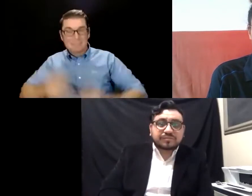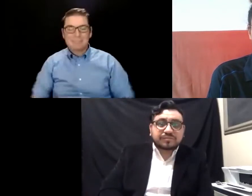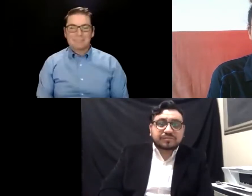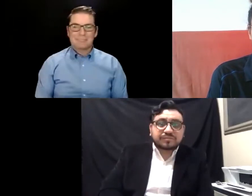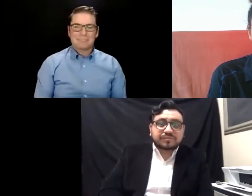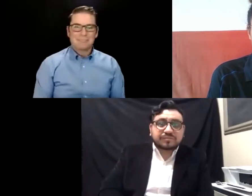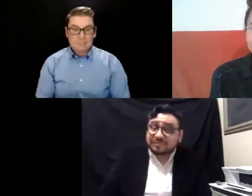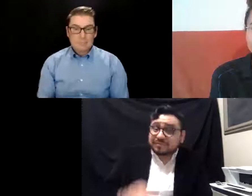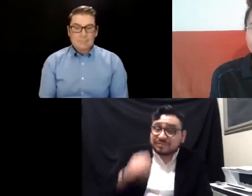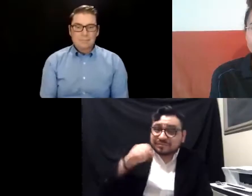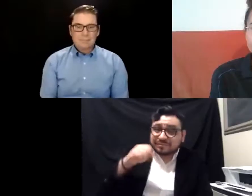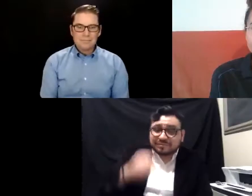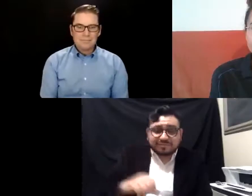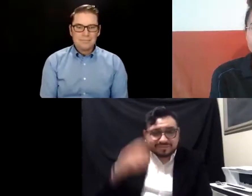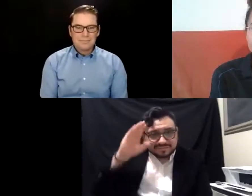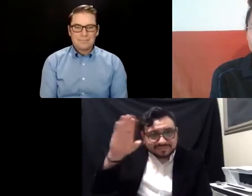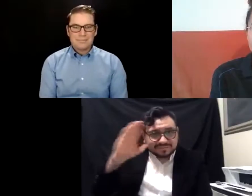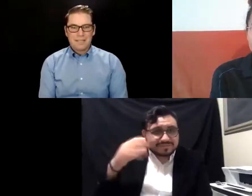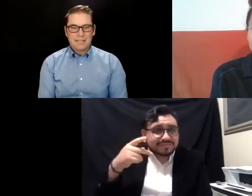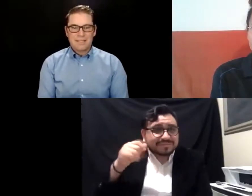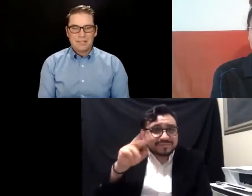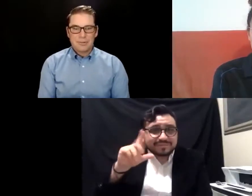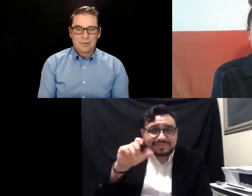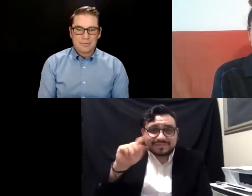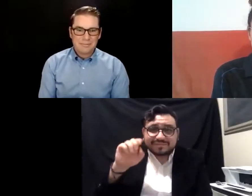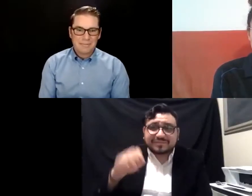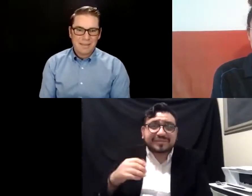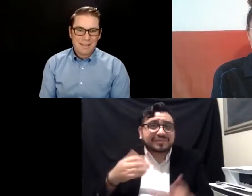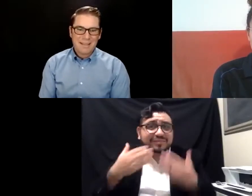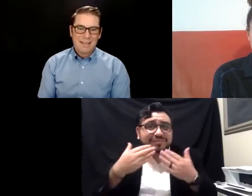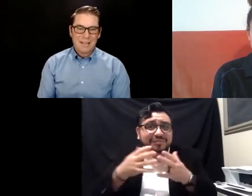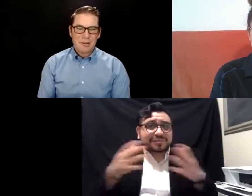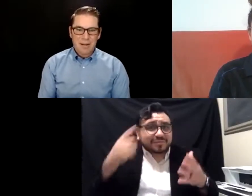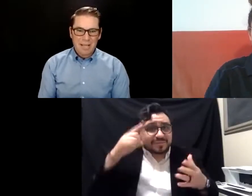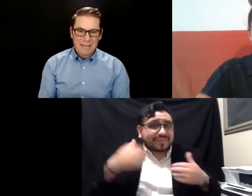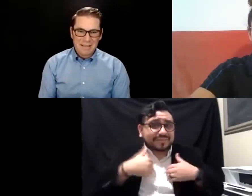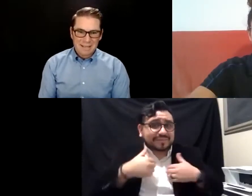yourself. [Ruiz] Oh Sure. Hello Paulette.